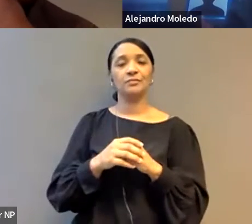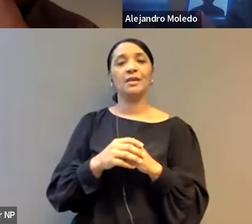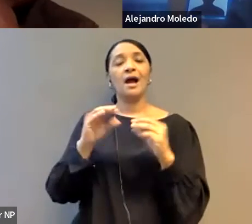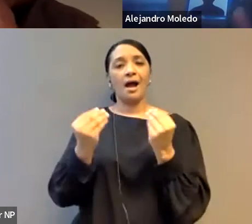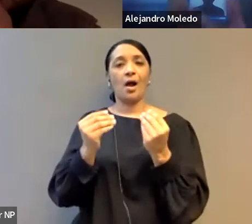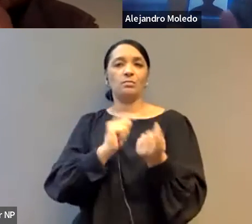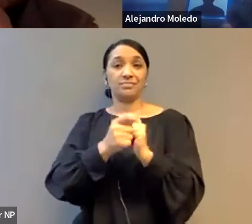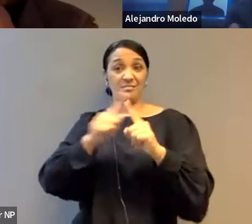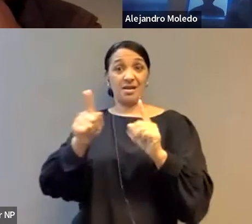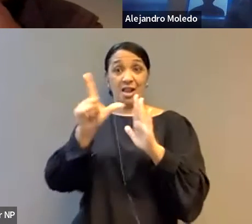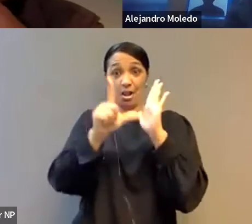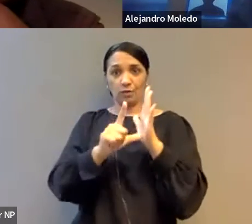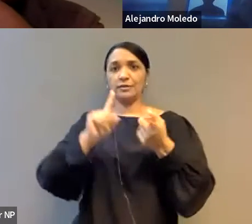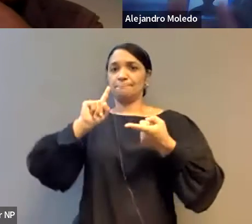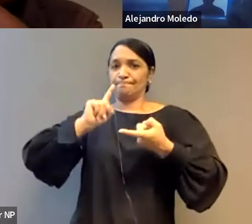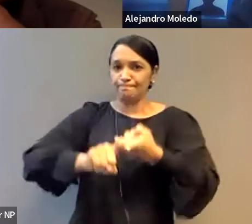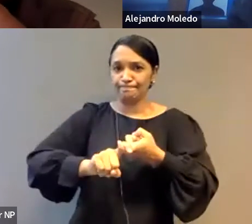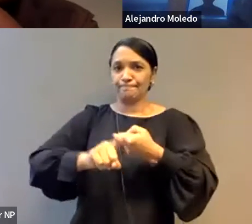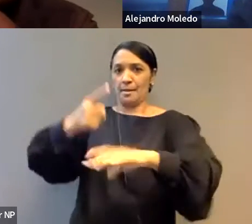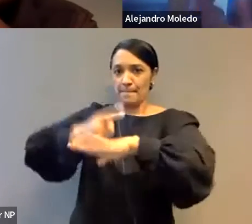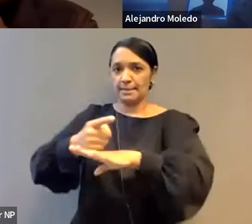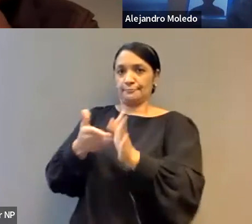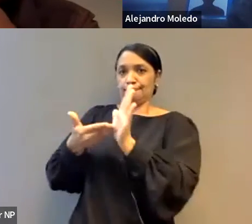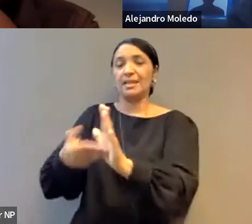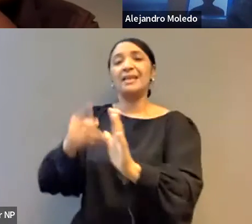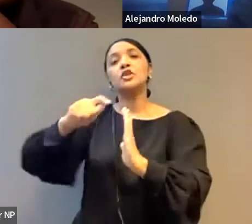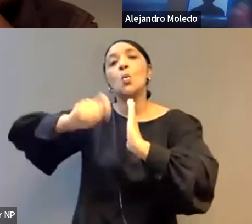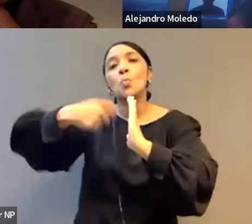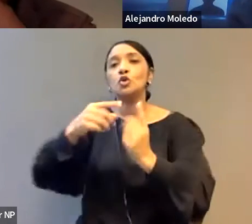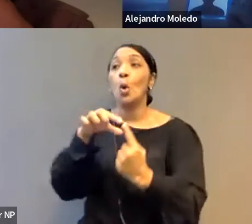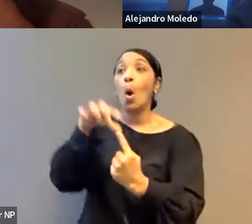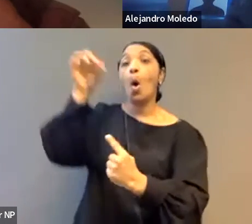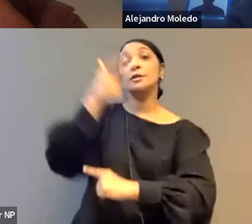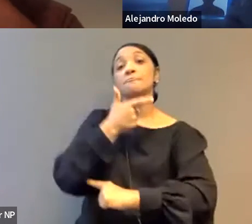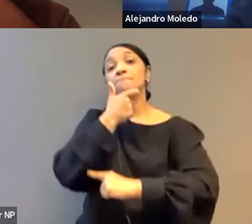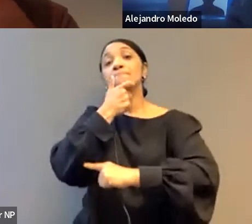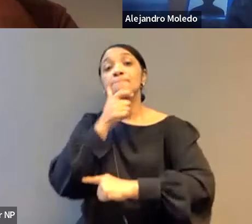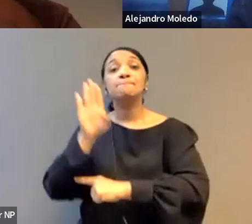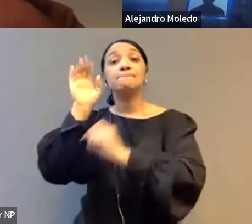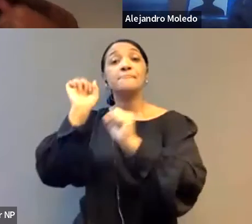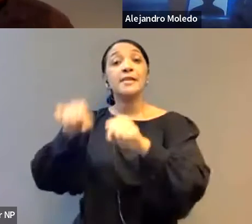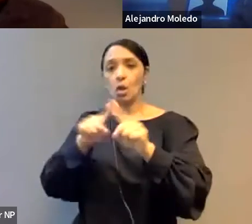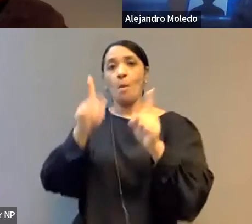But it's binding, which is great. It's not a project or recommendation. It's binding legislation.